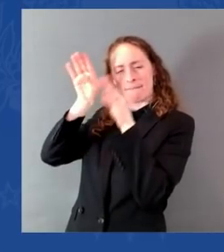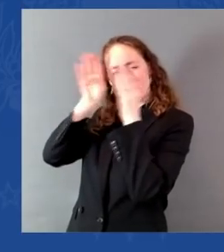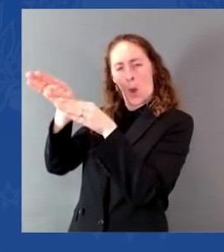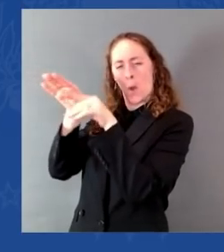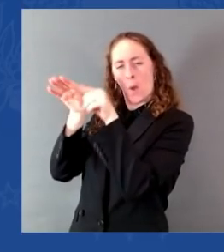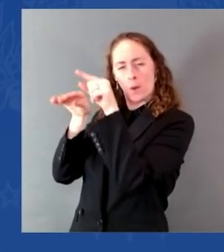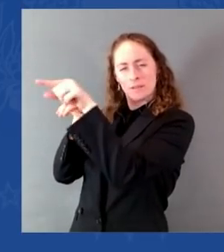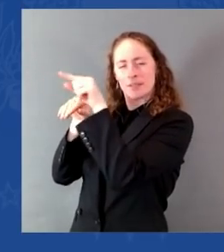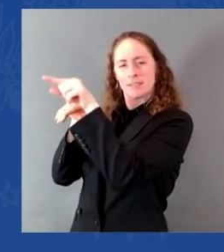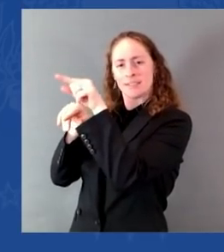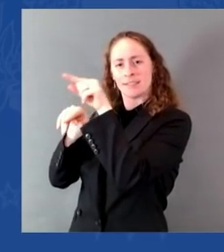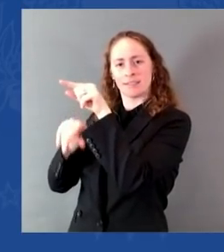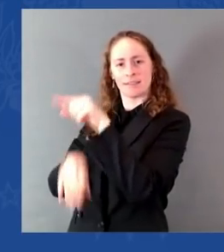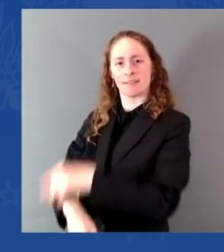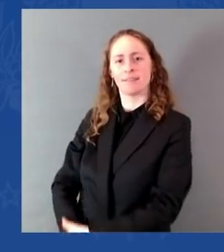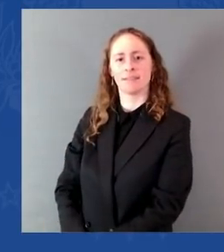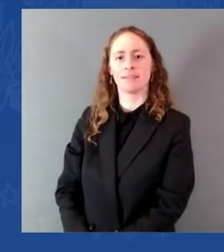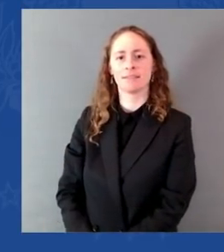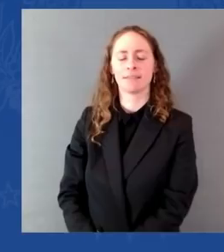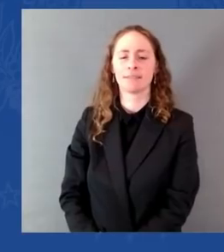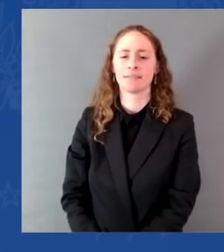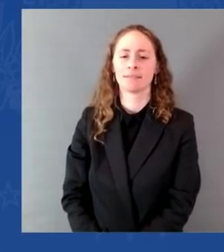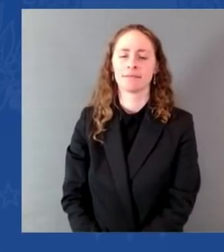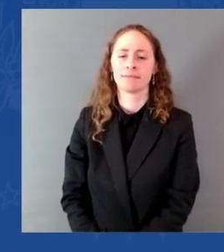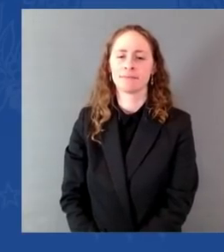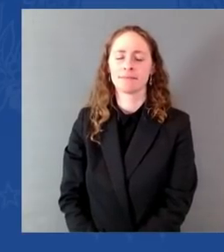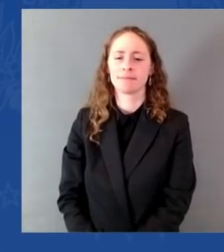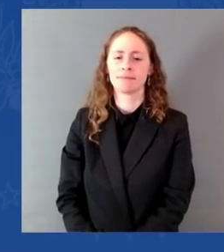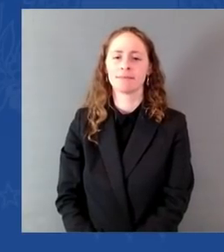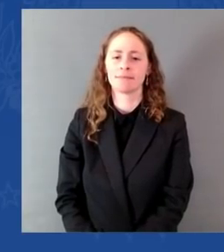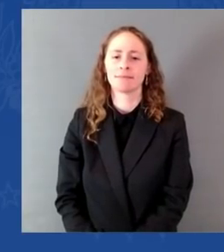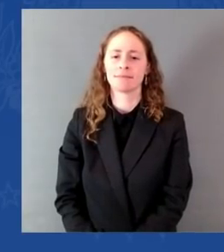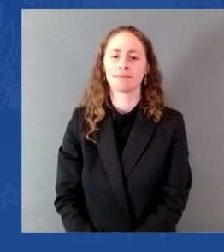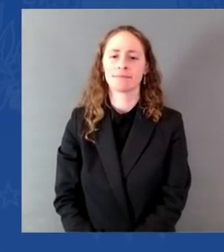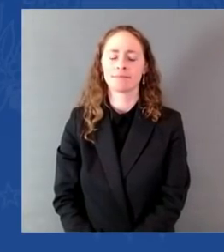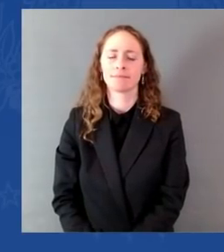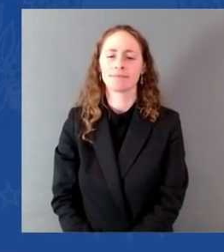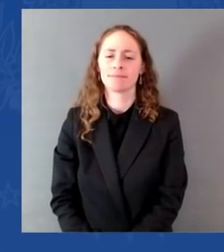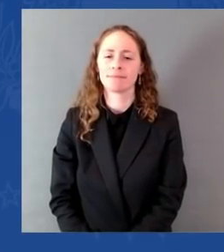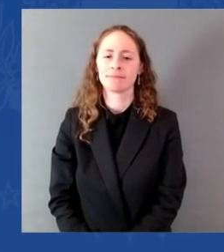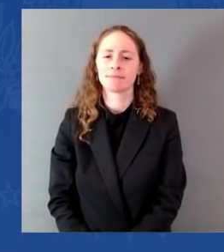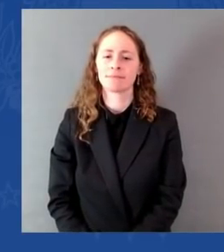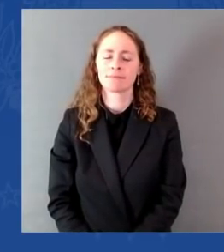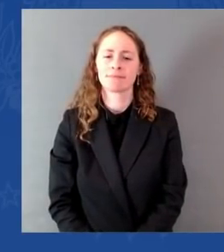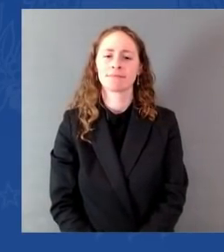everybody talks about the price tag for this legislation: a trillion and seven hundred and fifty billion dollars.